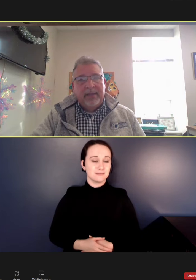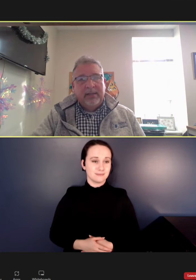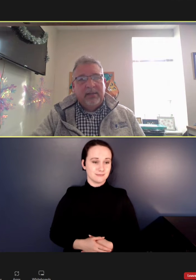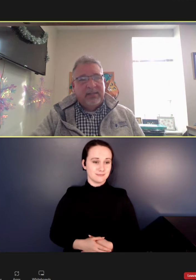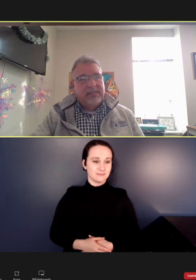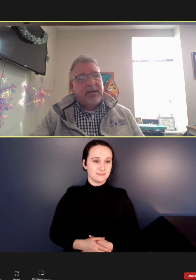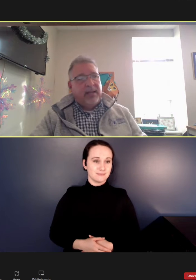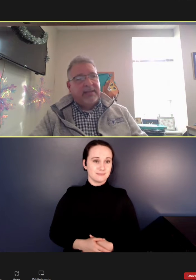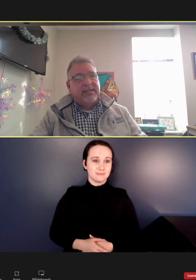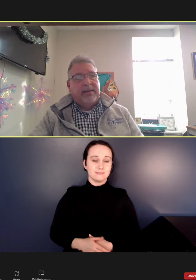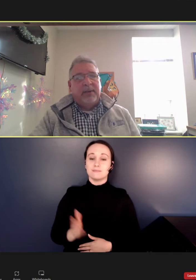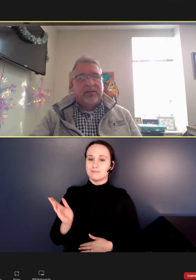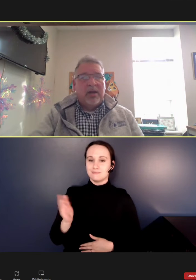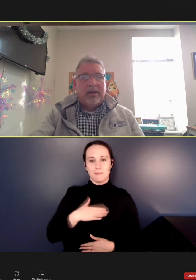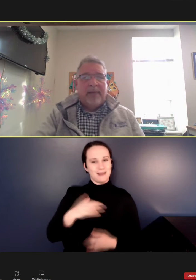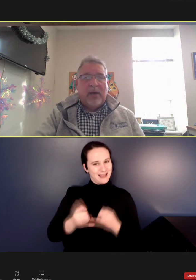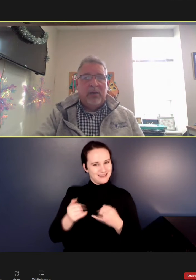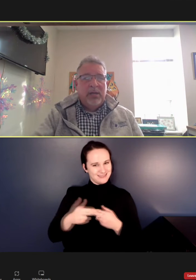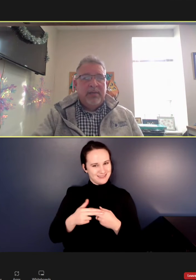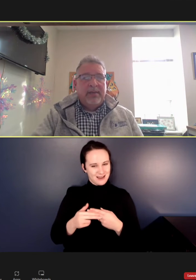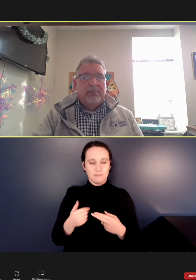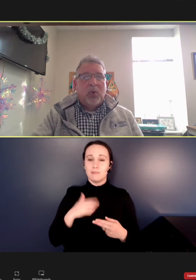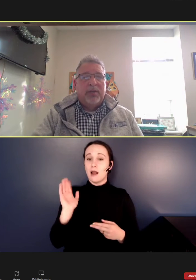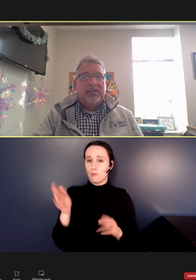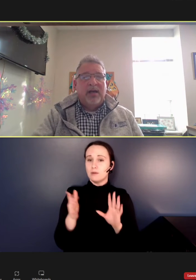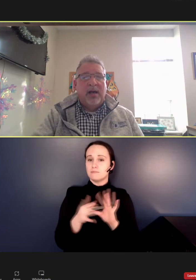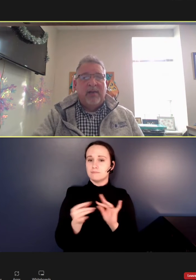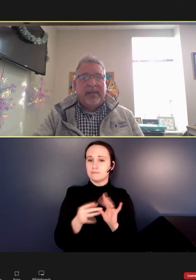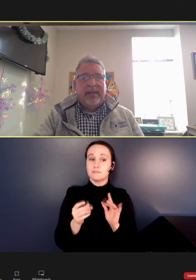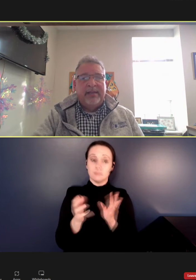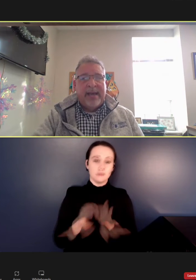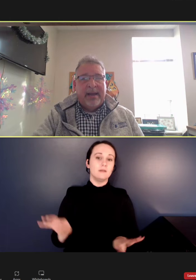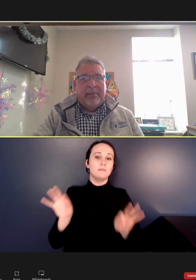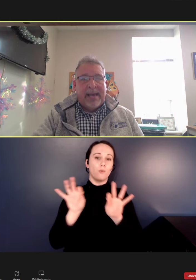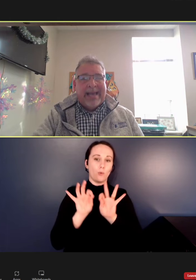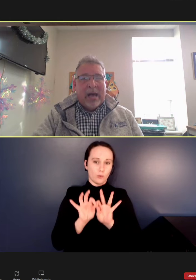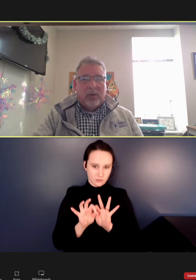And then this is my last slide. But I'll talk about the importance of getting data back out